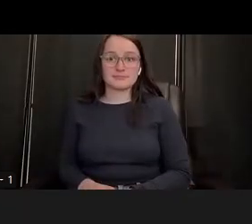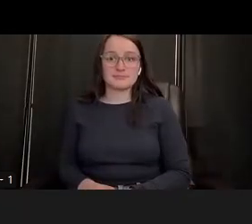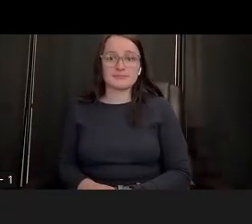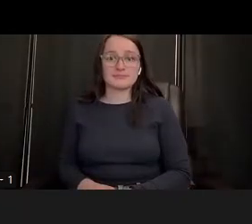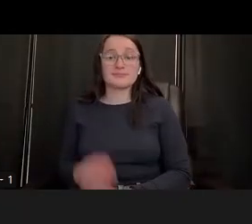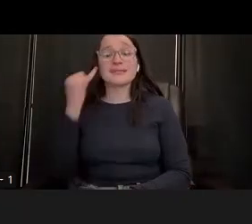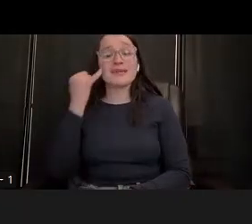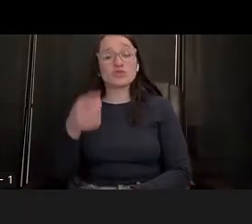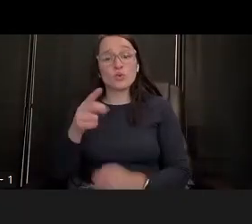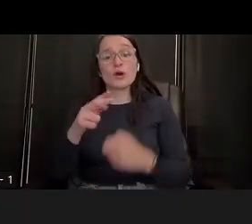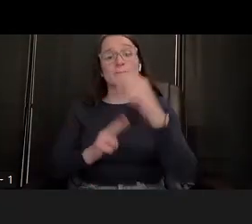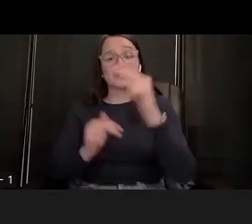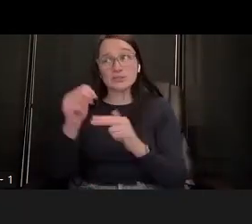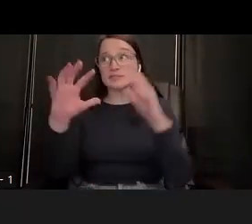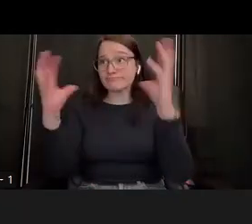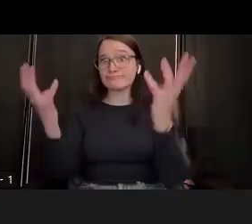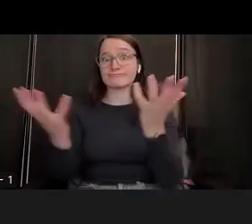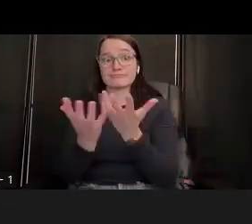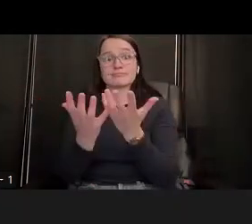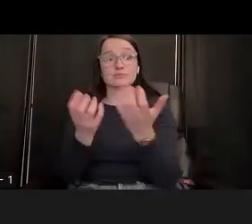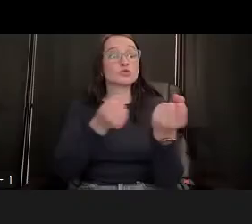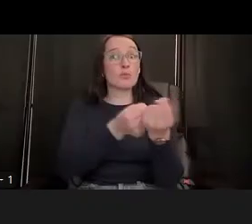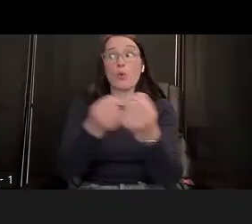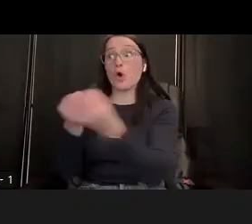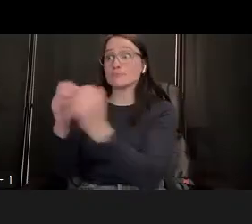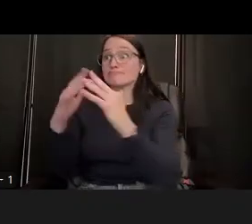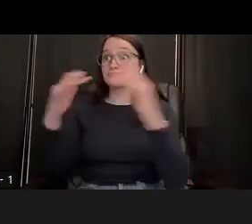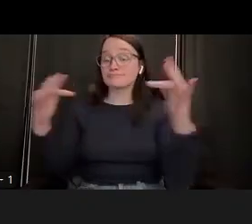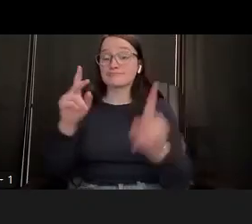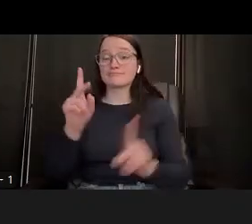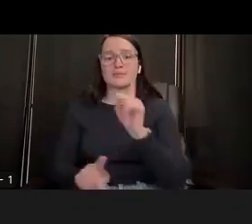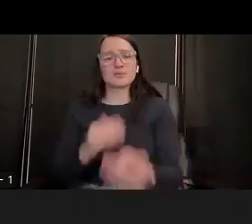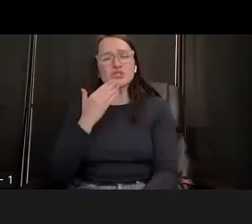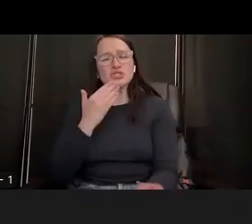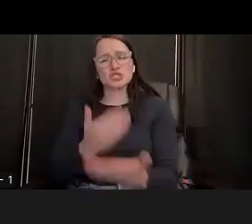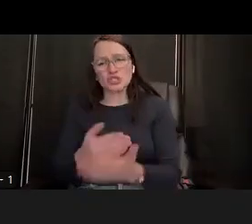when you're building to support every type of person is really a practical repeatable design